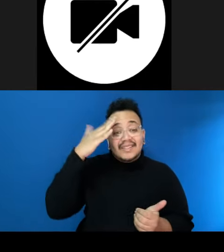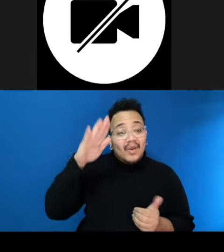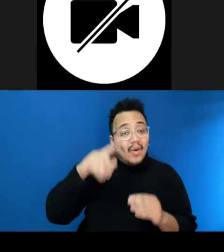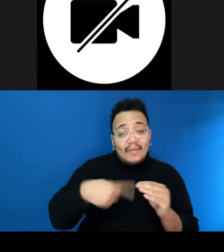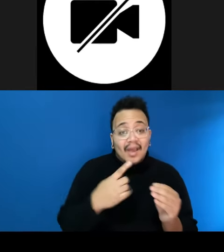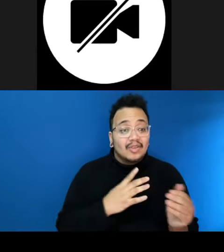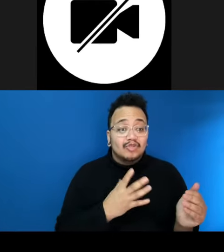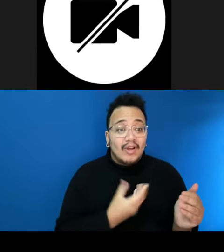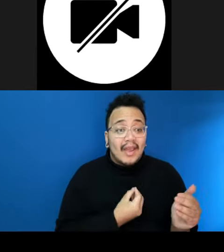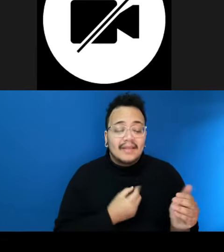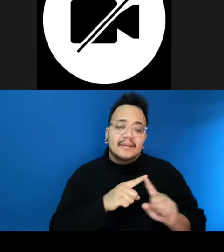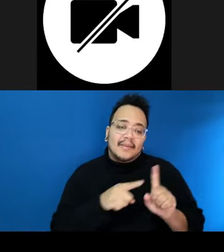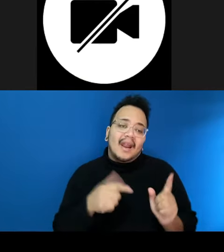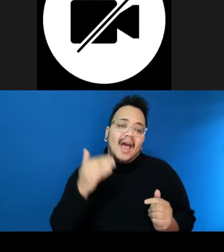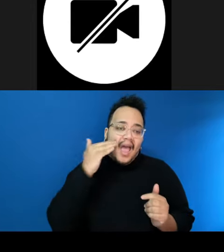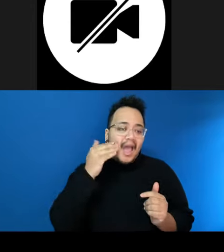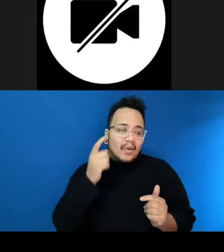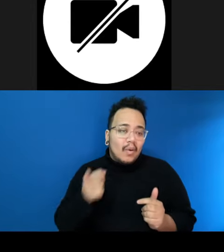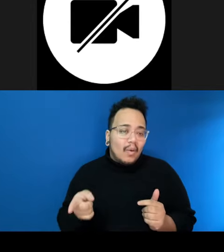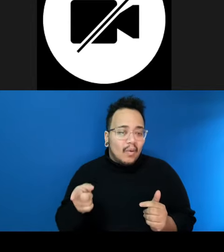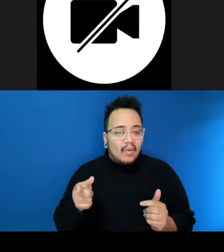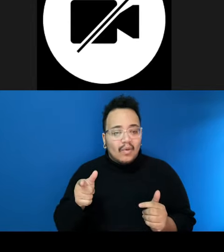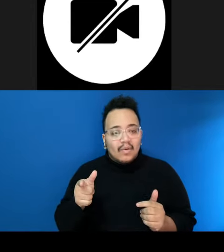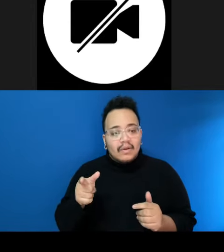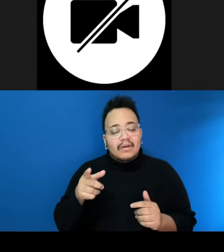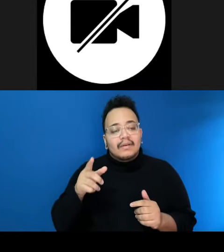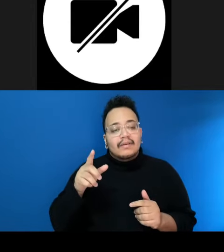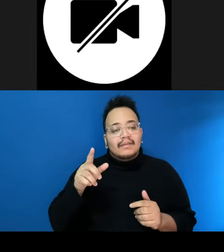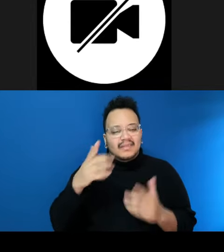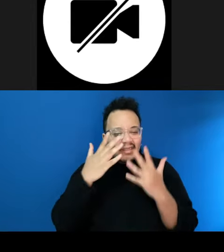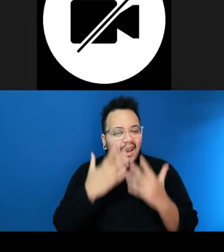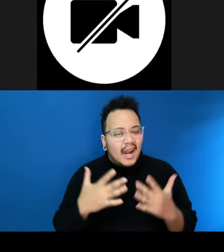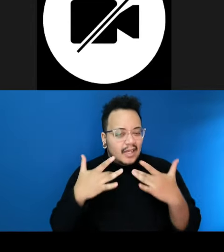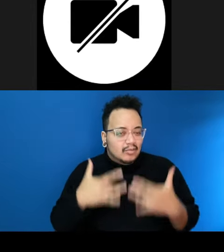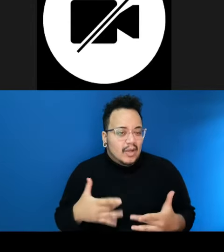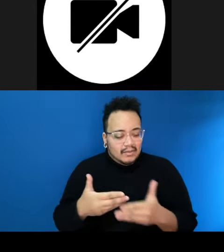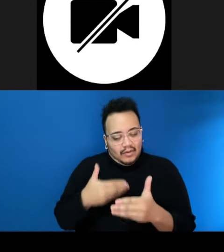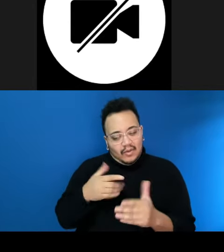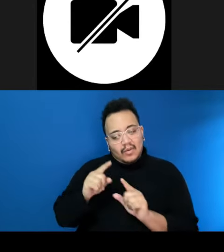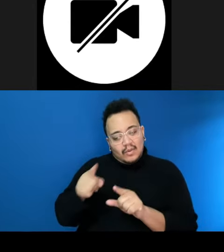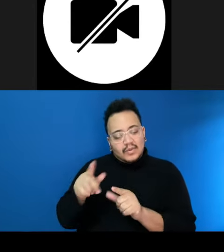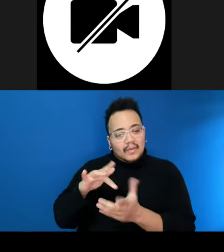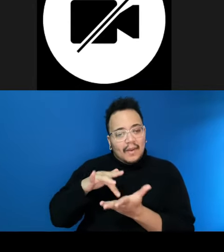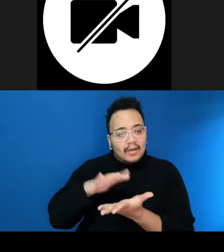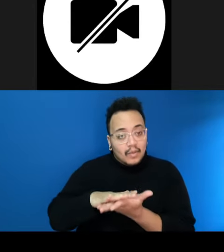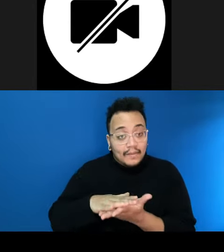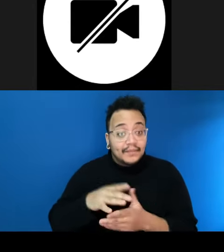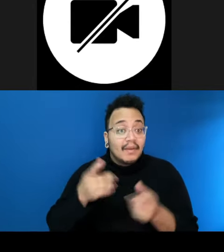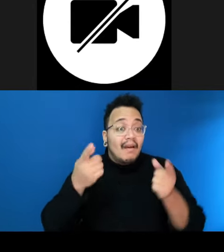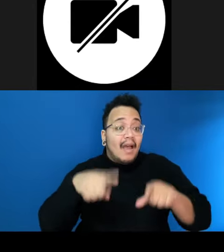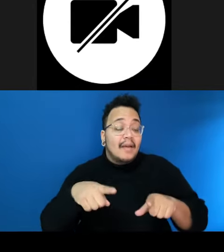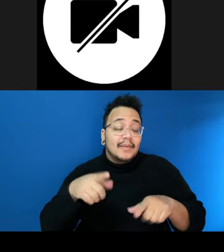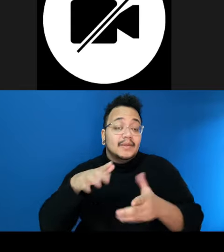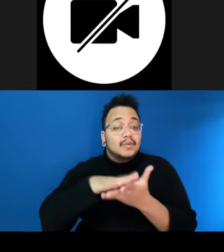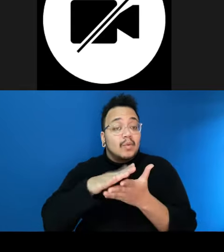"but I know how sad and depressed she got, "right before middle school. "The school helped us find a counselor